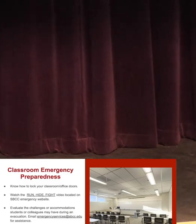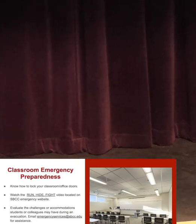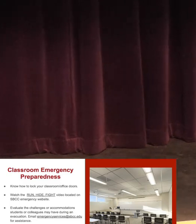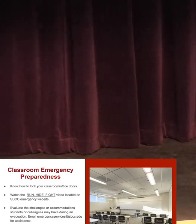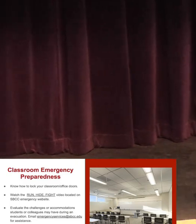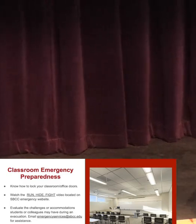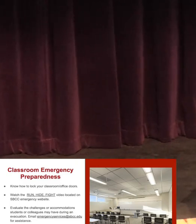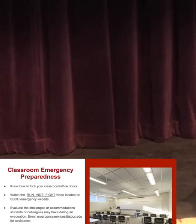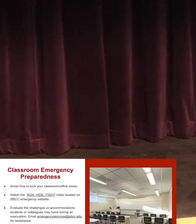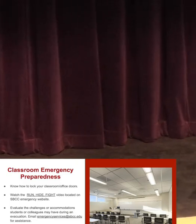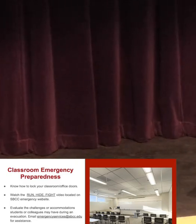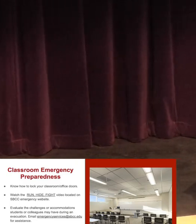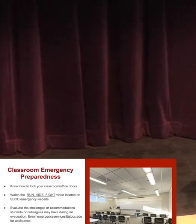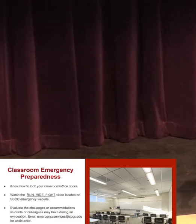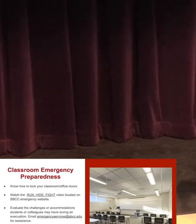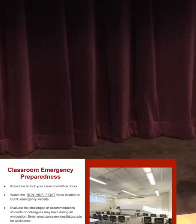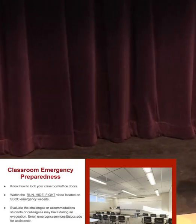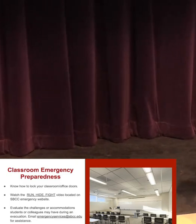situations in the classroom itself and how to get your